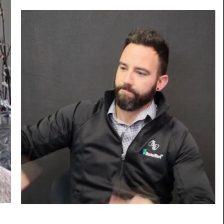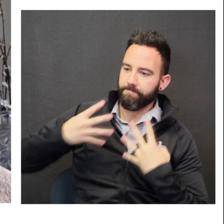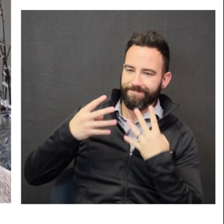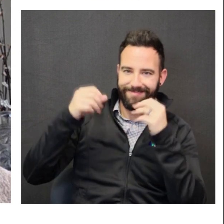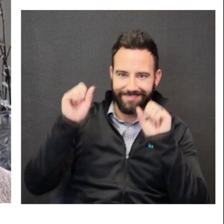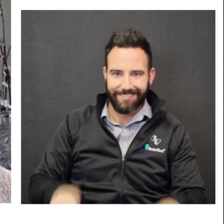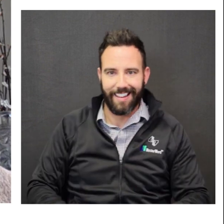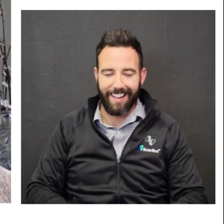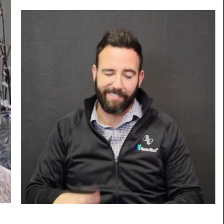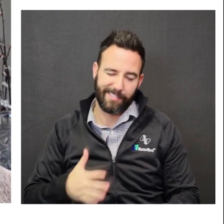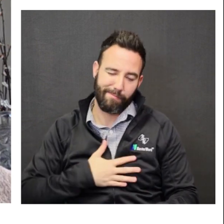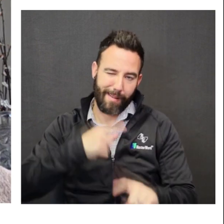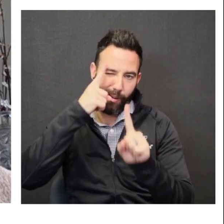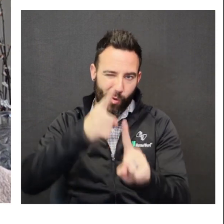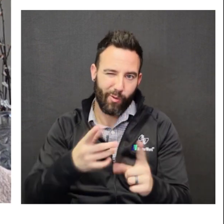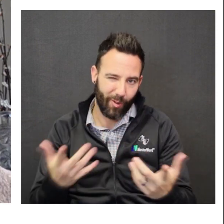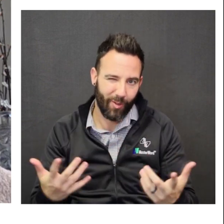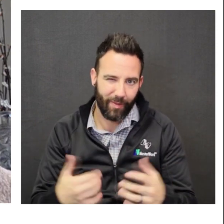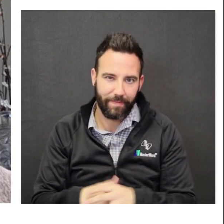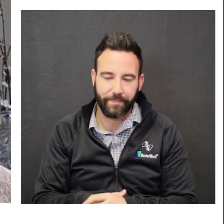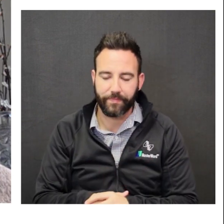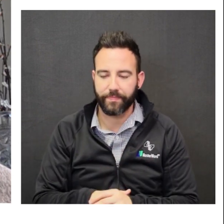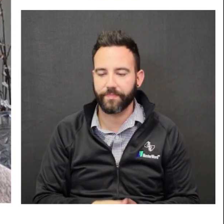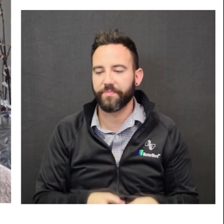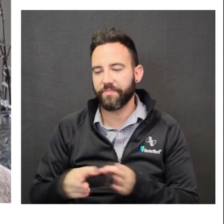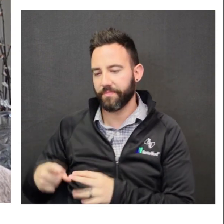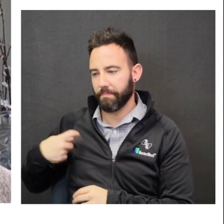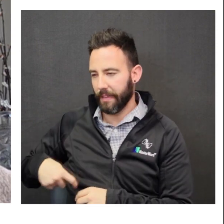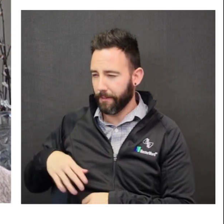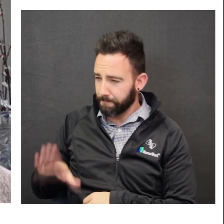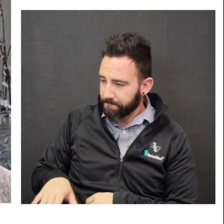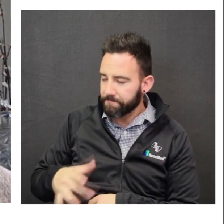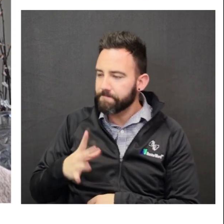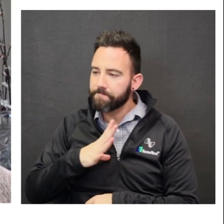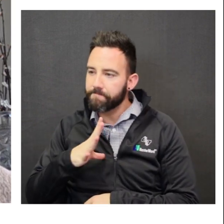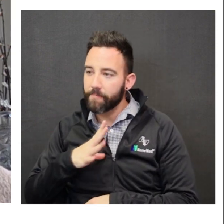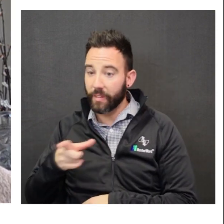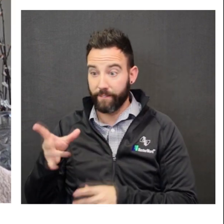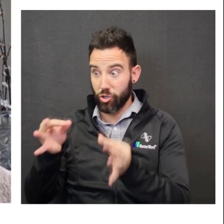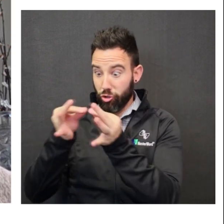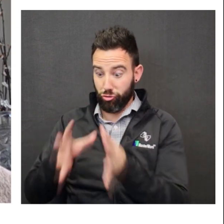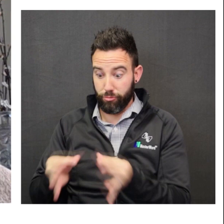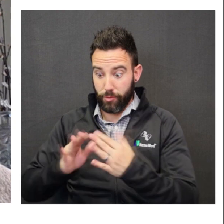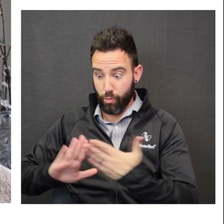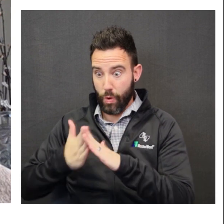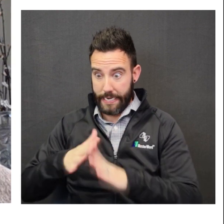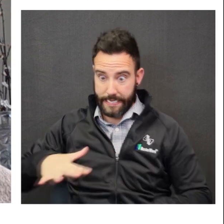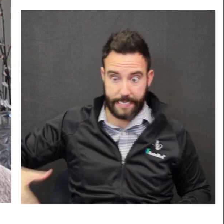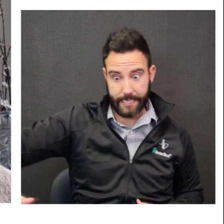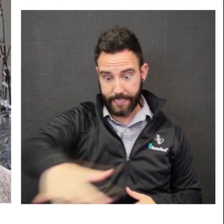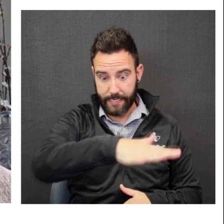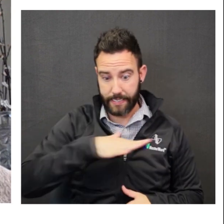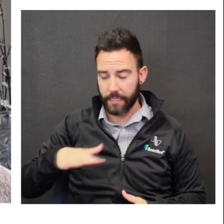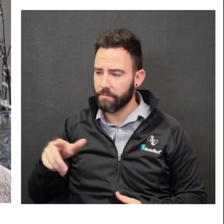So if you were to leave interpreters with you know, advice or something, it's a message